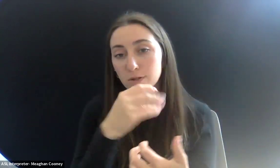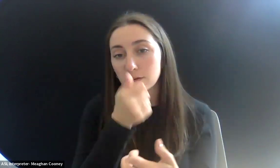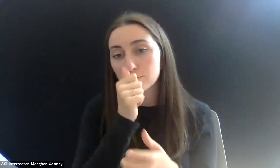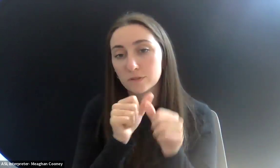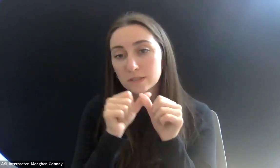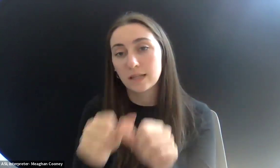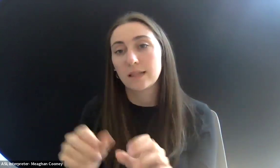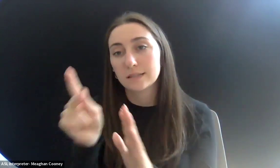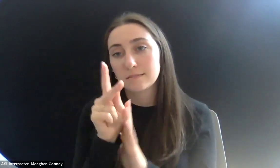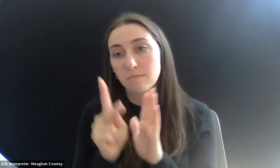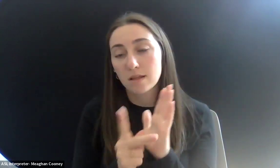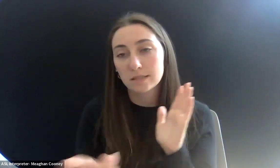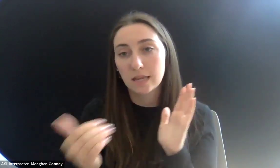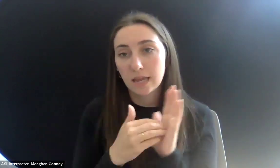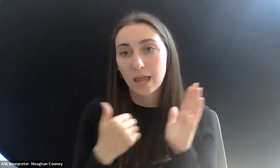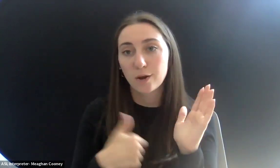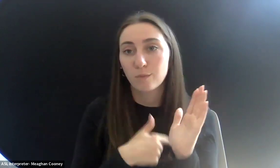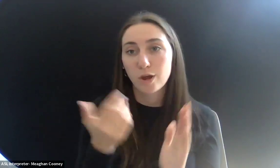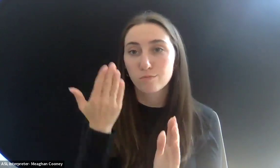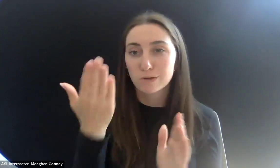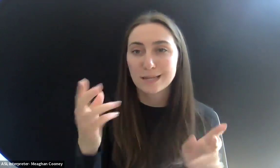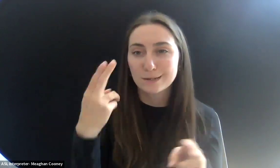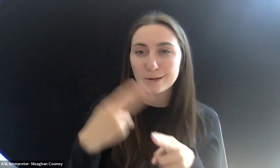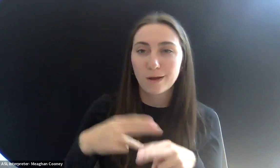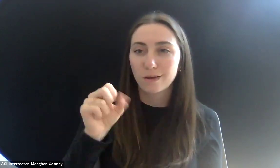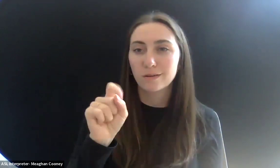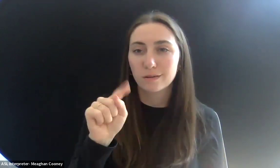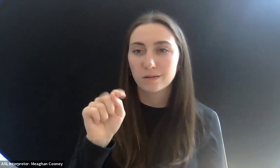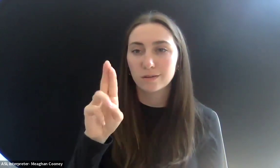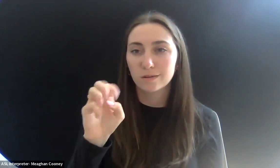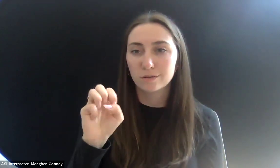Again, we're presenting what we're calling a straw proposal,